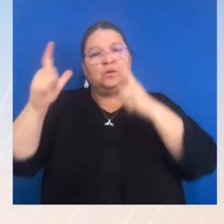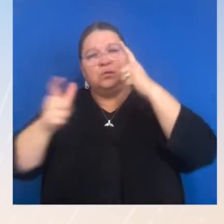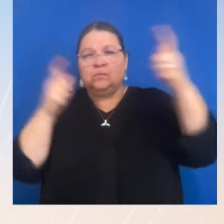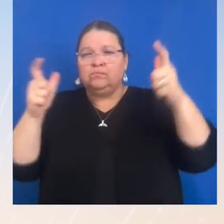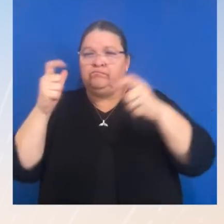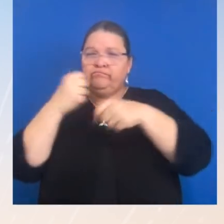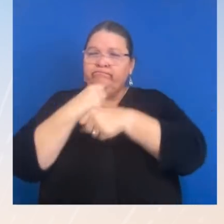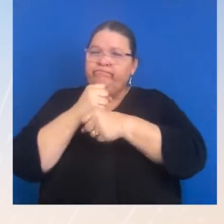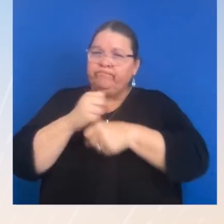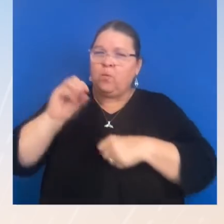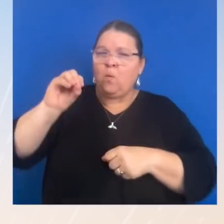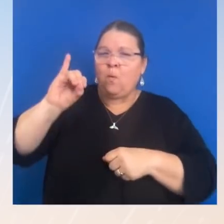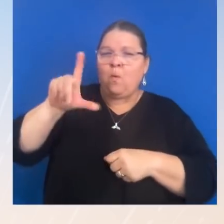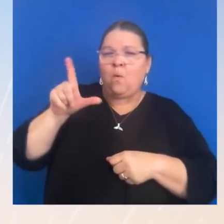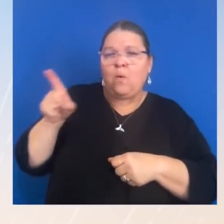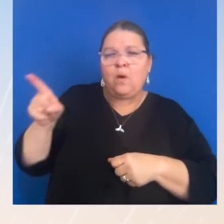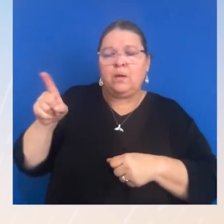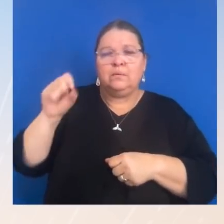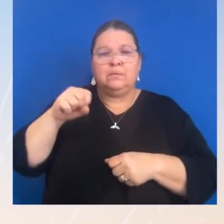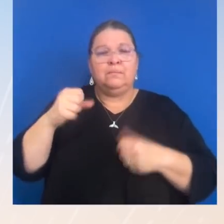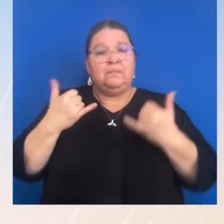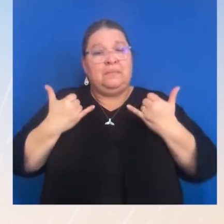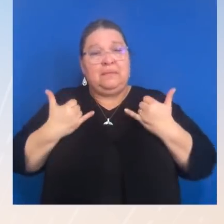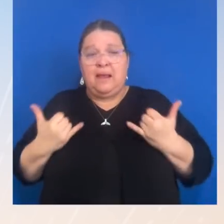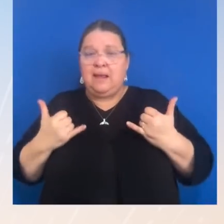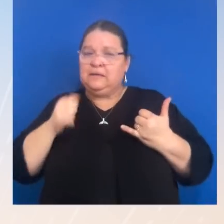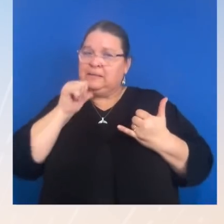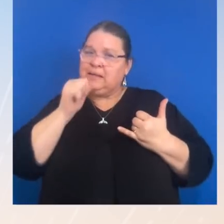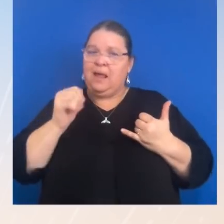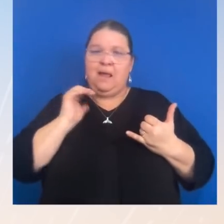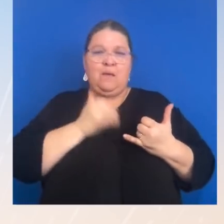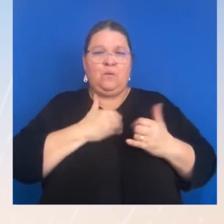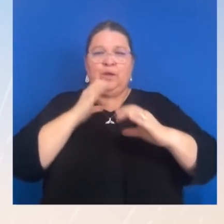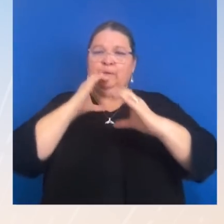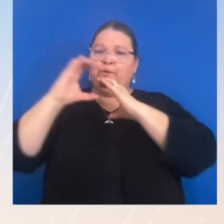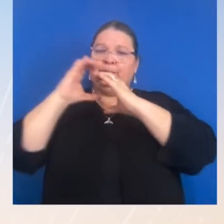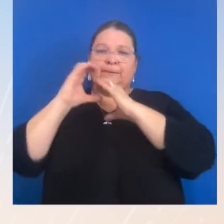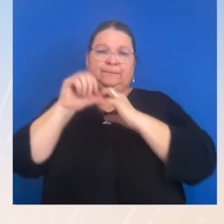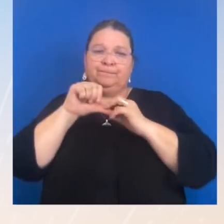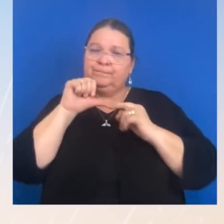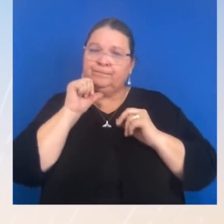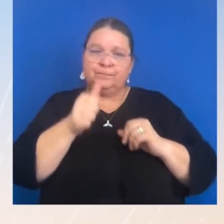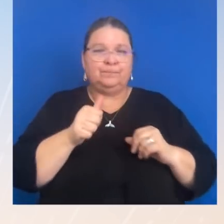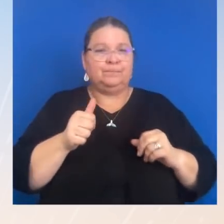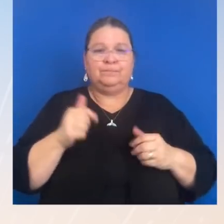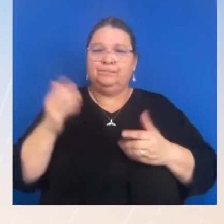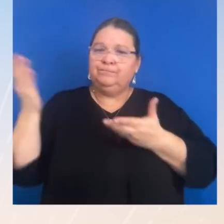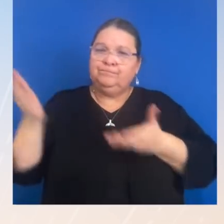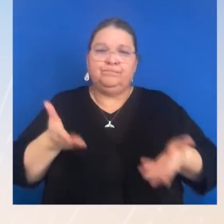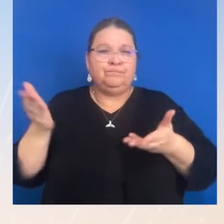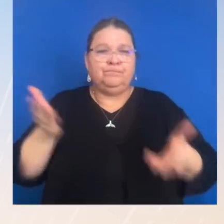an active conversation about importing their oil. So that's where things stand at this point in time. But obviously, when there's opportunity